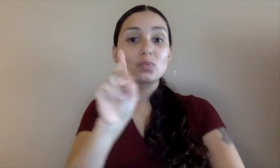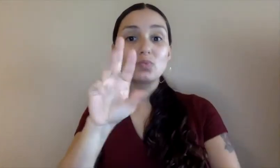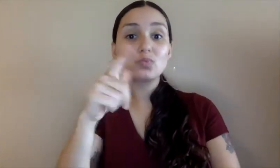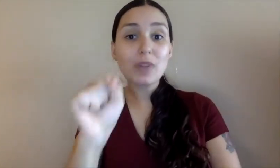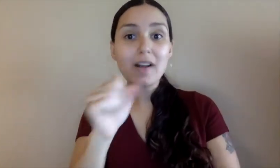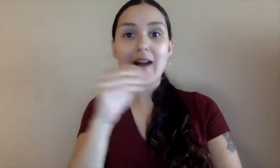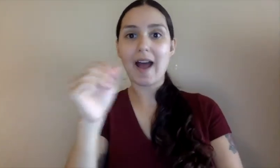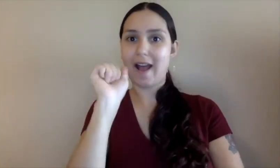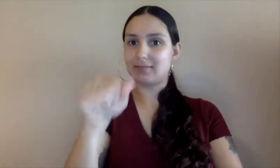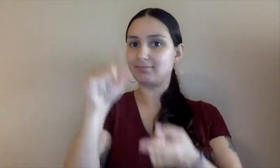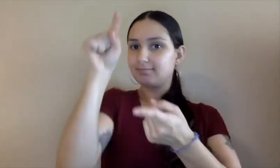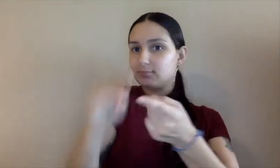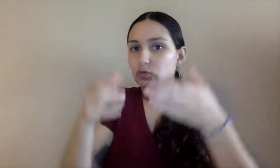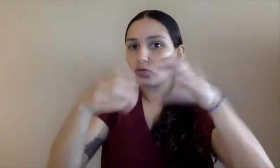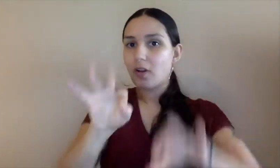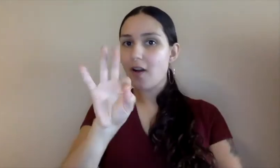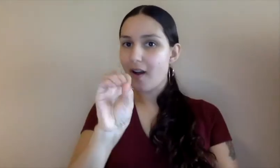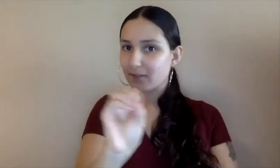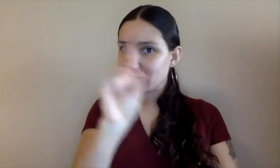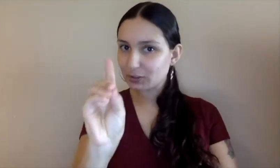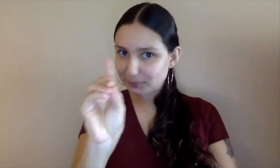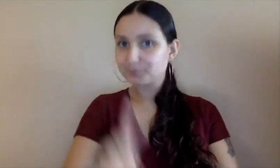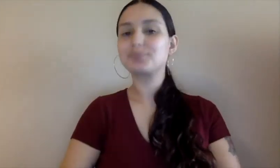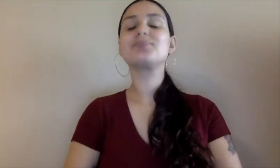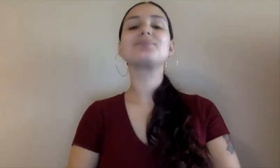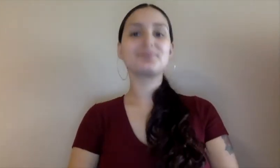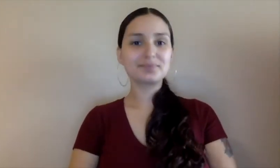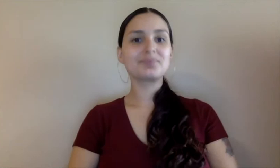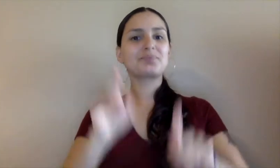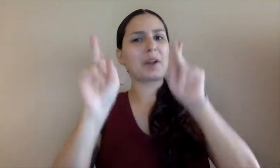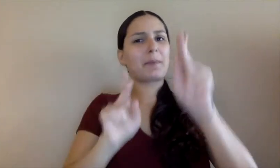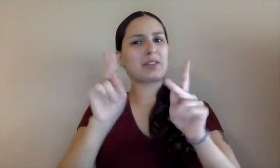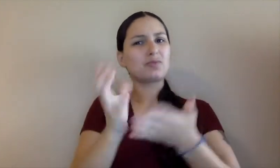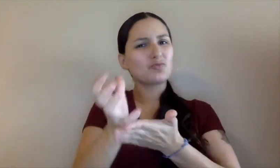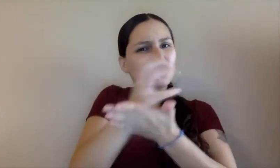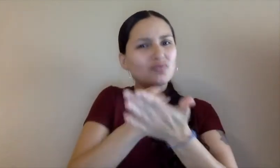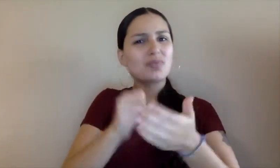outcomes of people who use drugs and can reduce the chance of overdose.